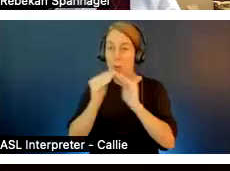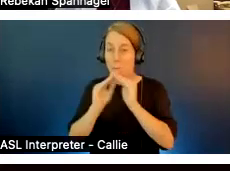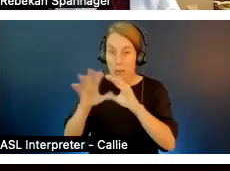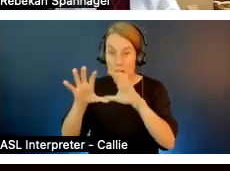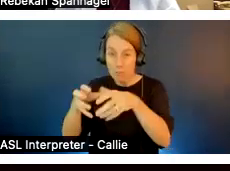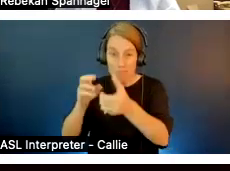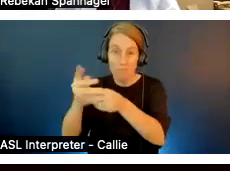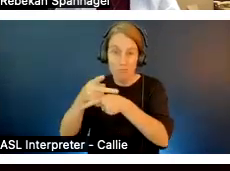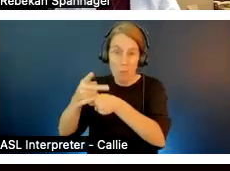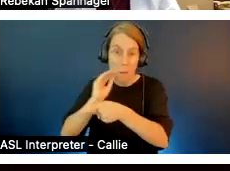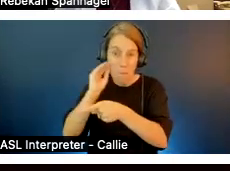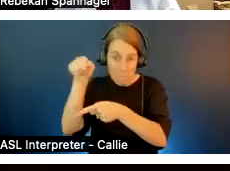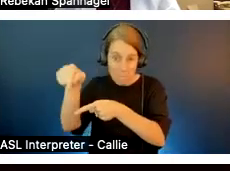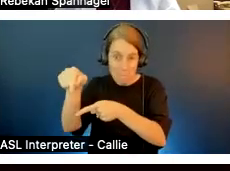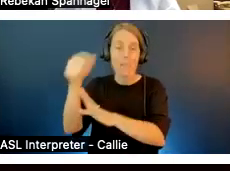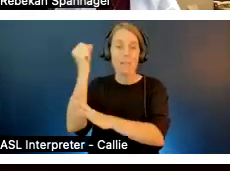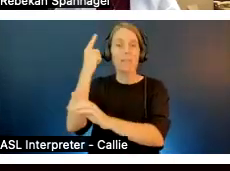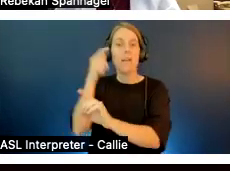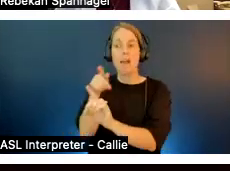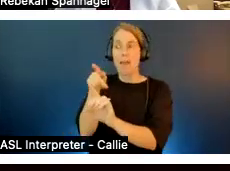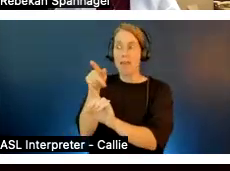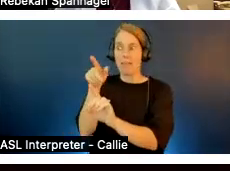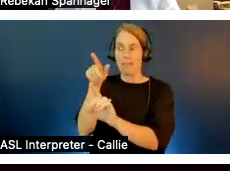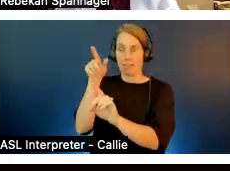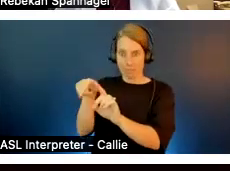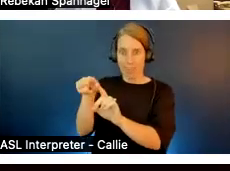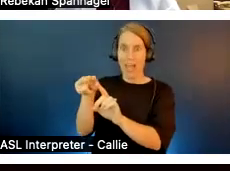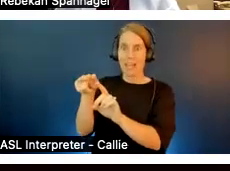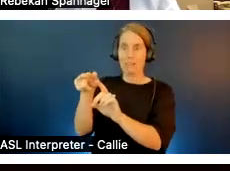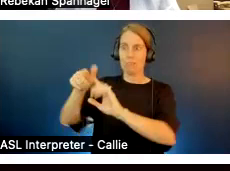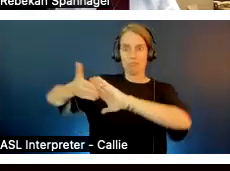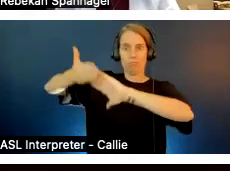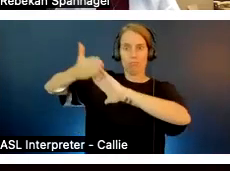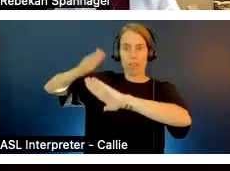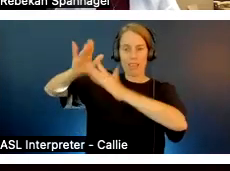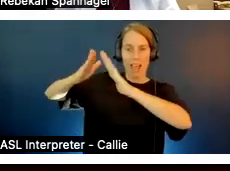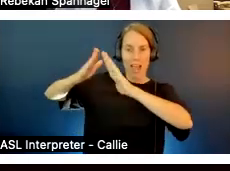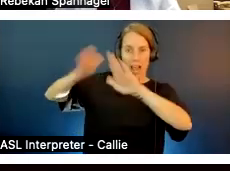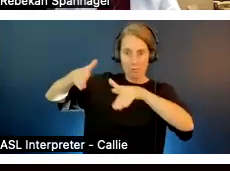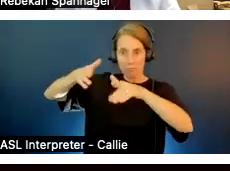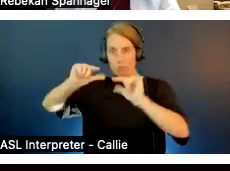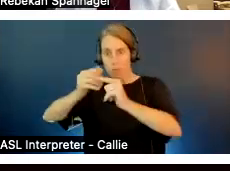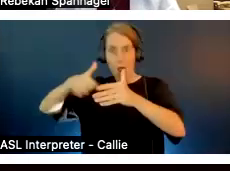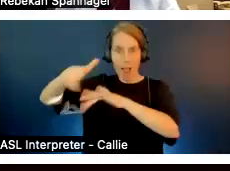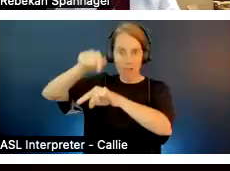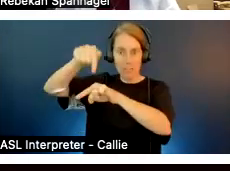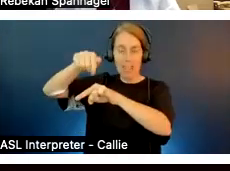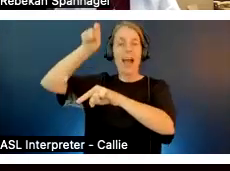may not do in order that that commute that's that home is truly in the community right so it's not